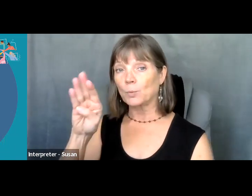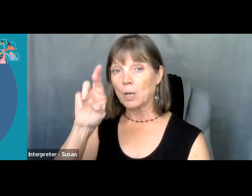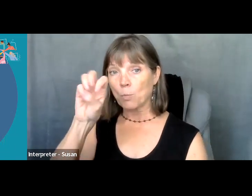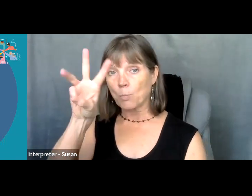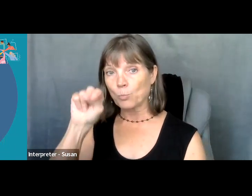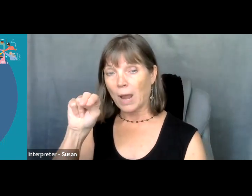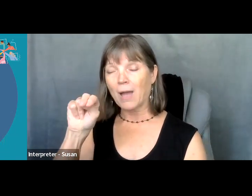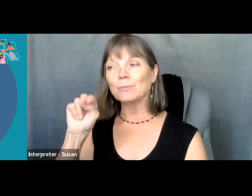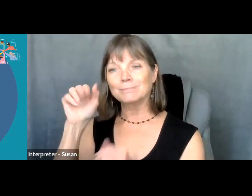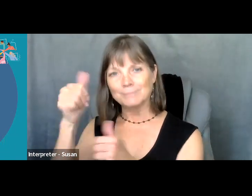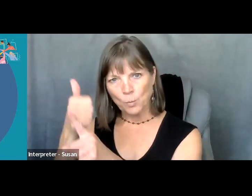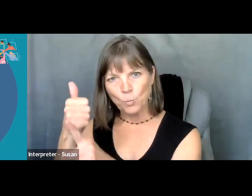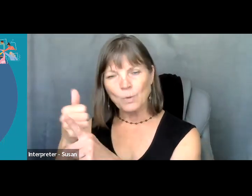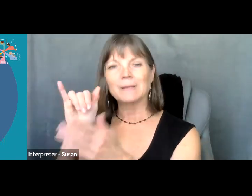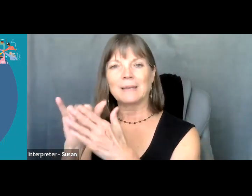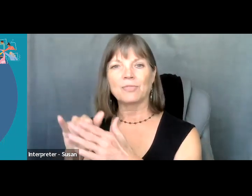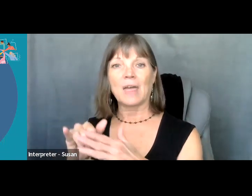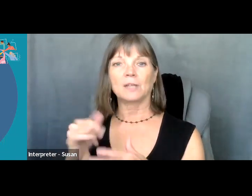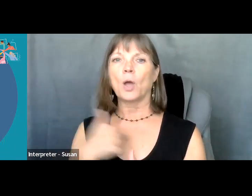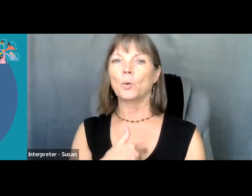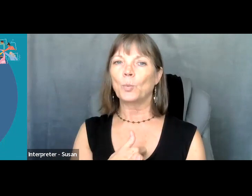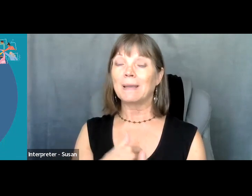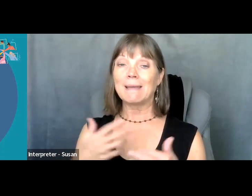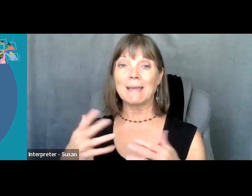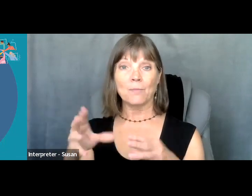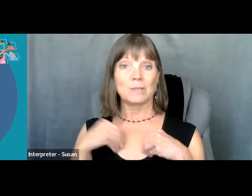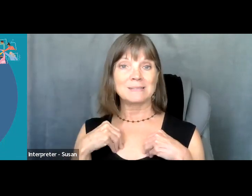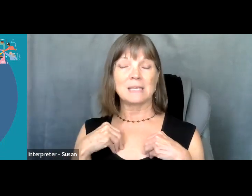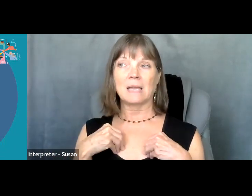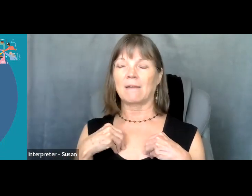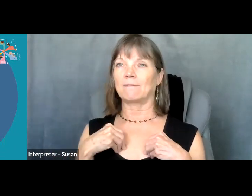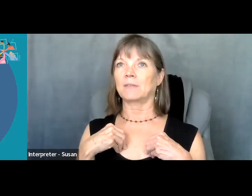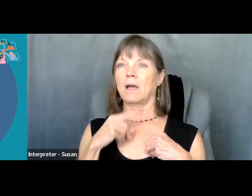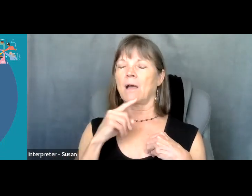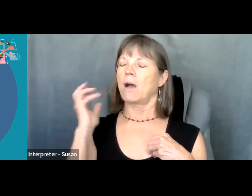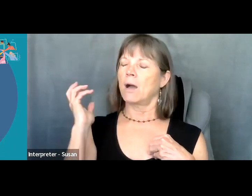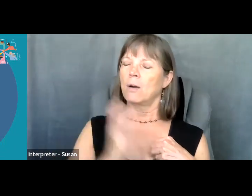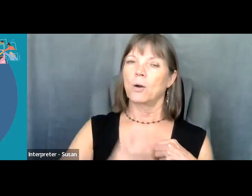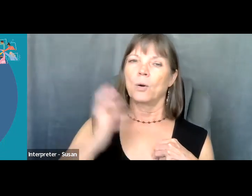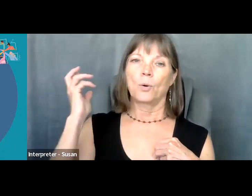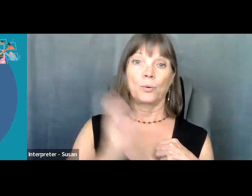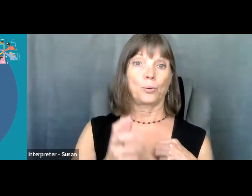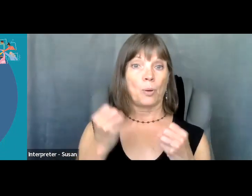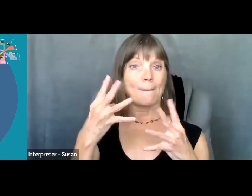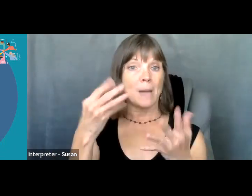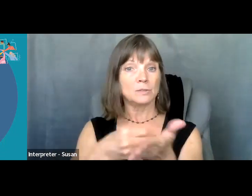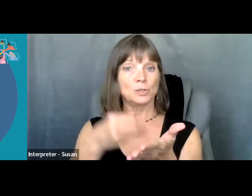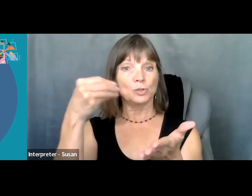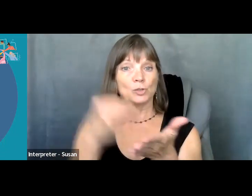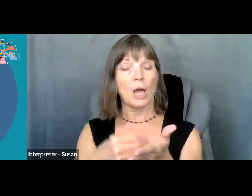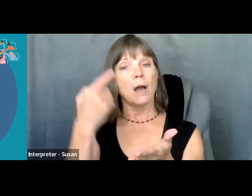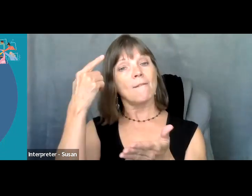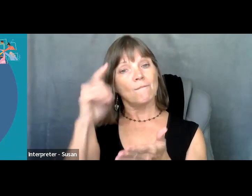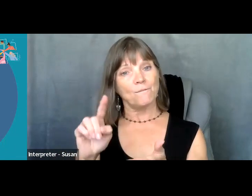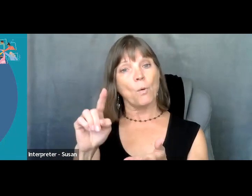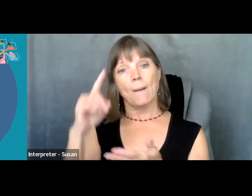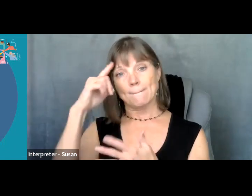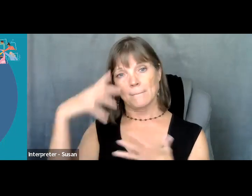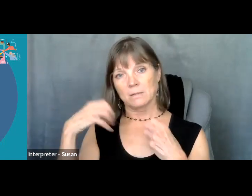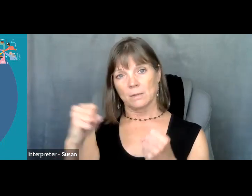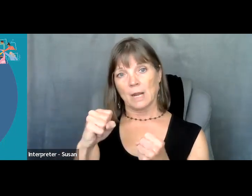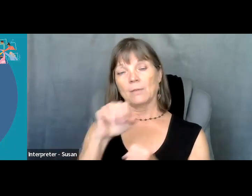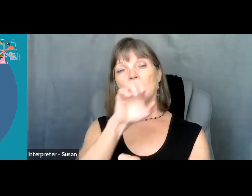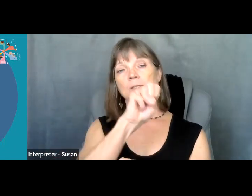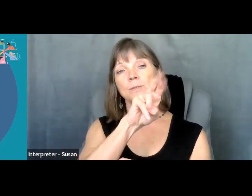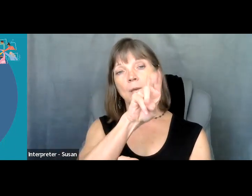Kelly Crosbie (she/her): we have gotten unprecedented numbers of dollars for mental health substance use. Idd: Tbi investments in the budget